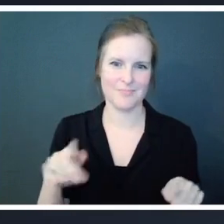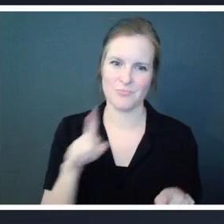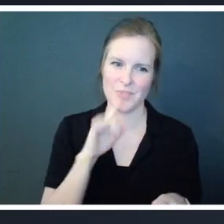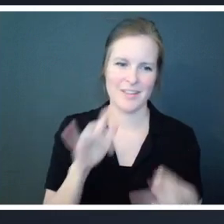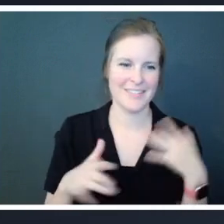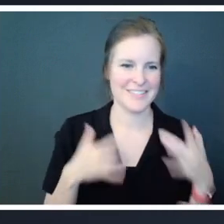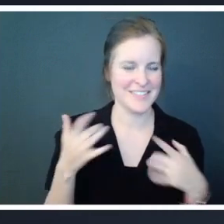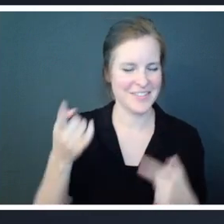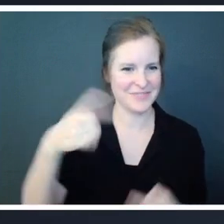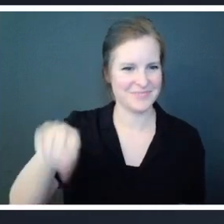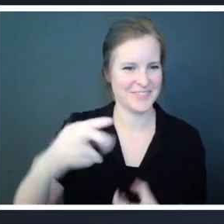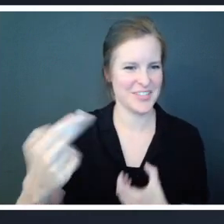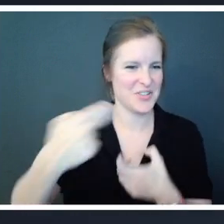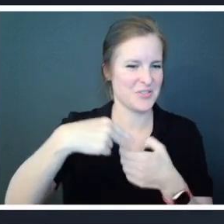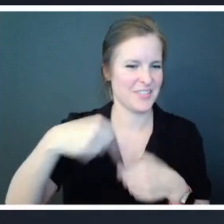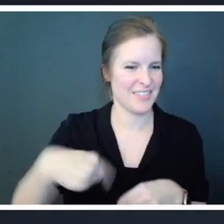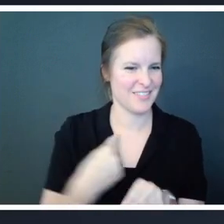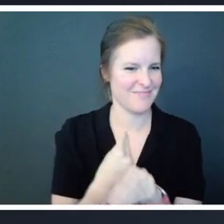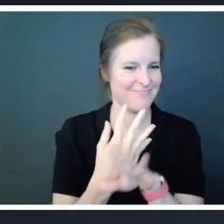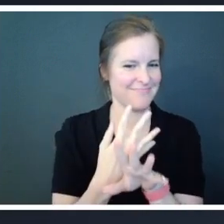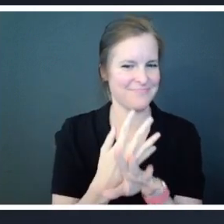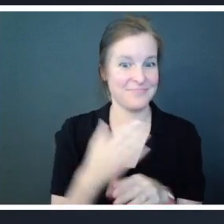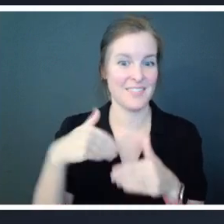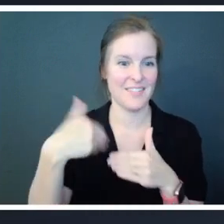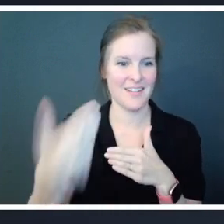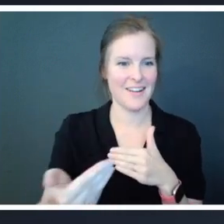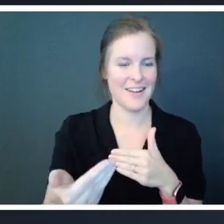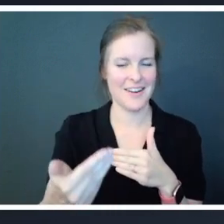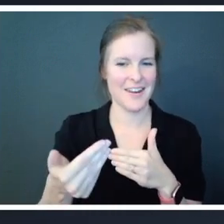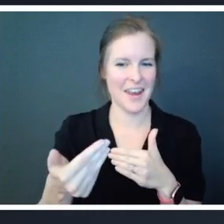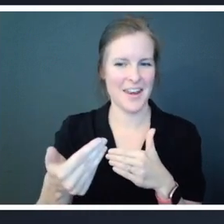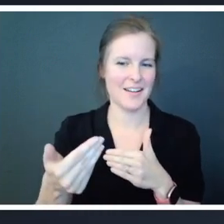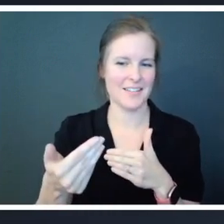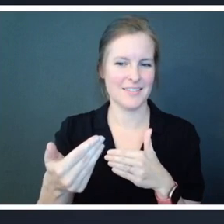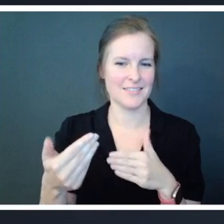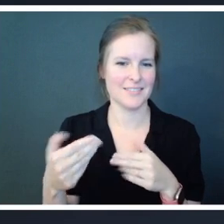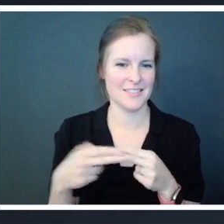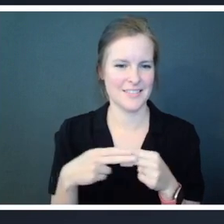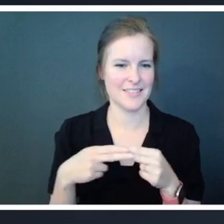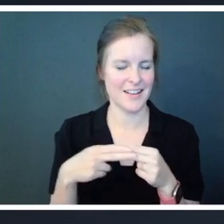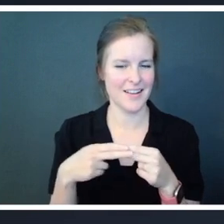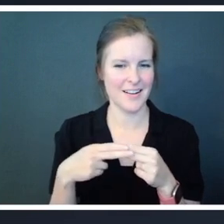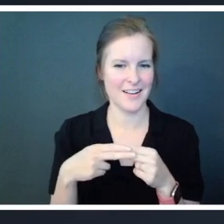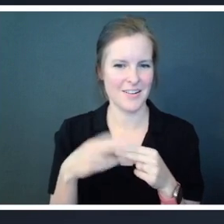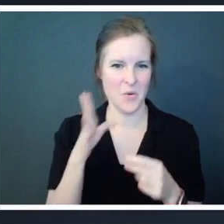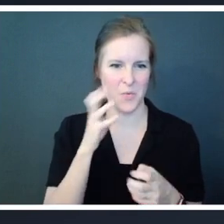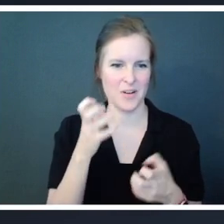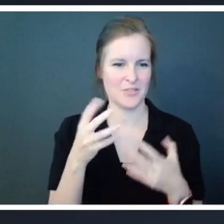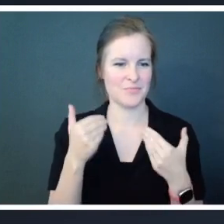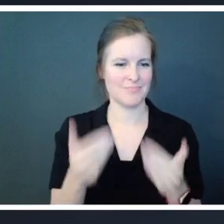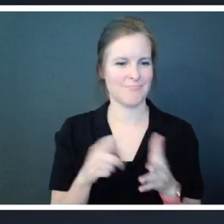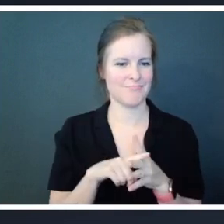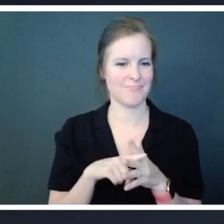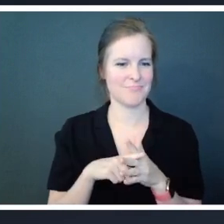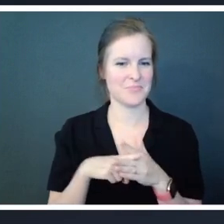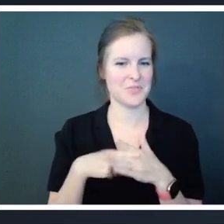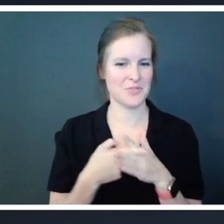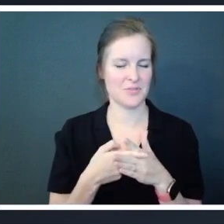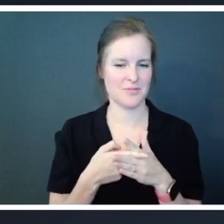So, on the next slide, I do want to first get started, going over our essential question and